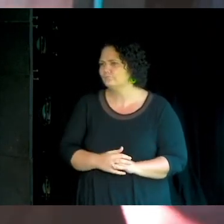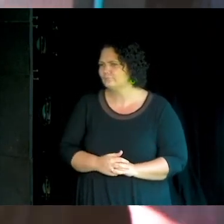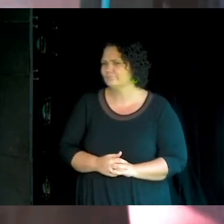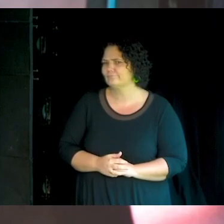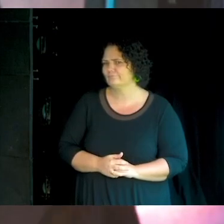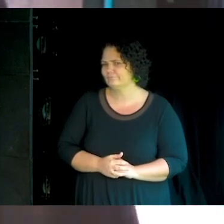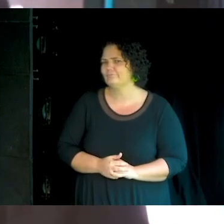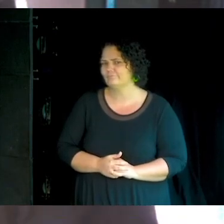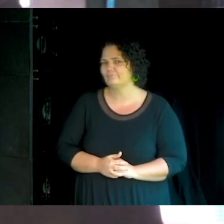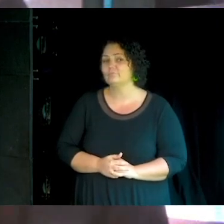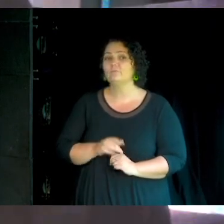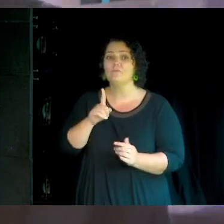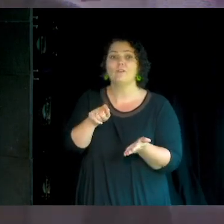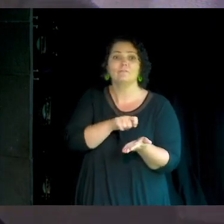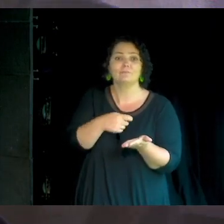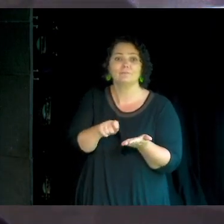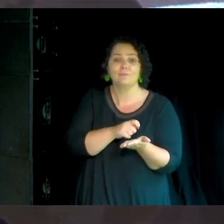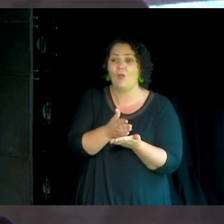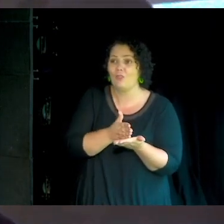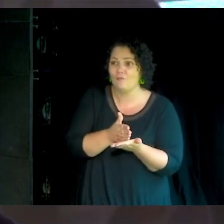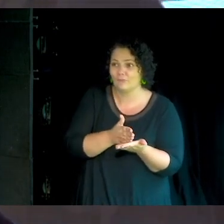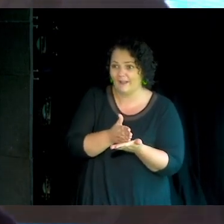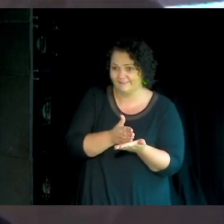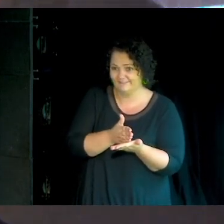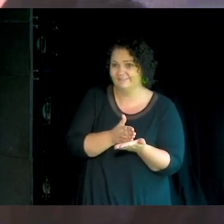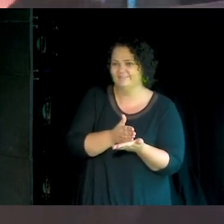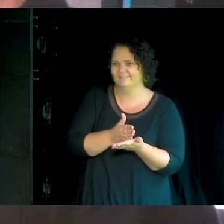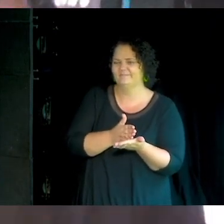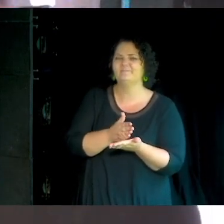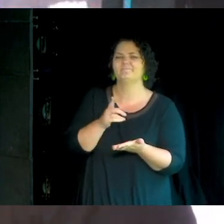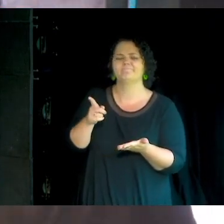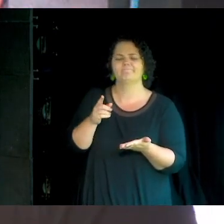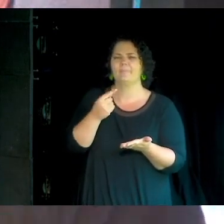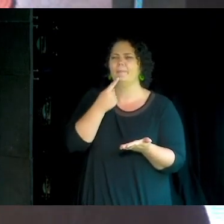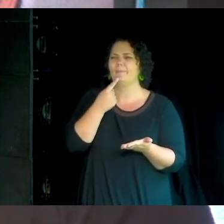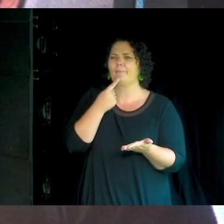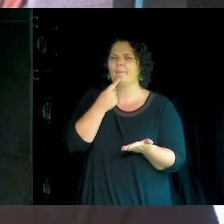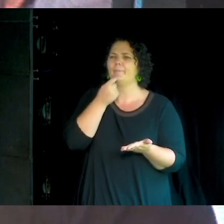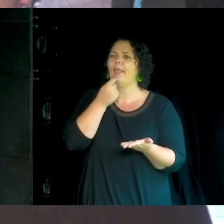it on the bread it kind of dilutes the taste a lot so if you make it's kind of like not too strong